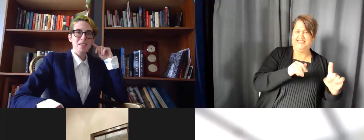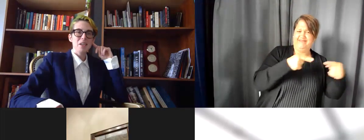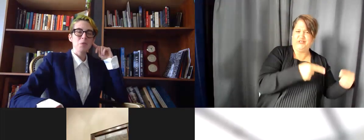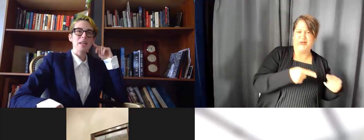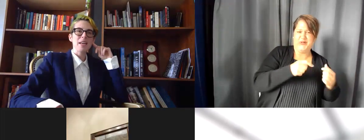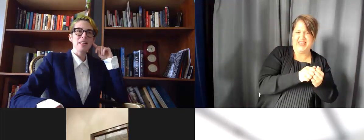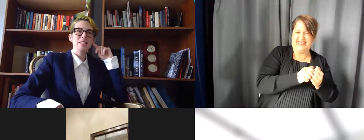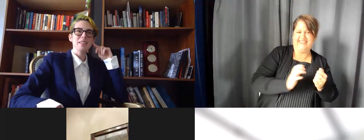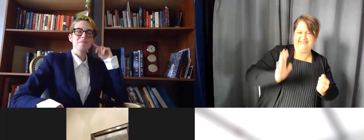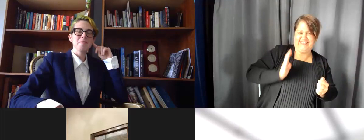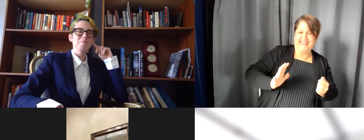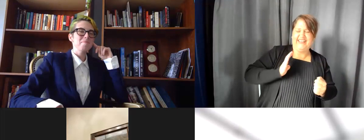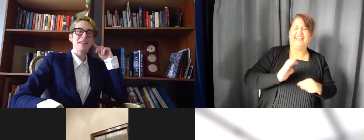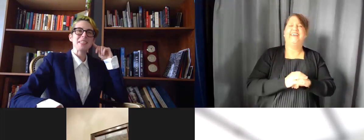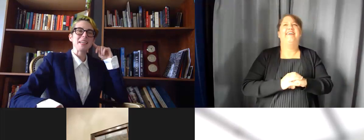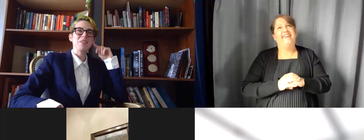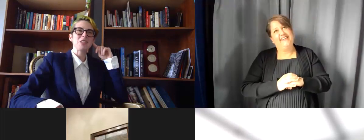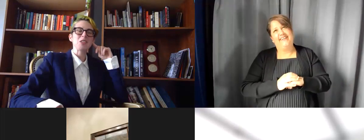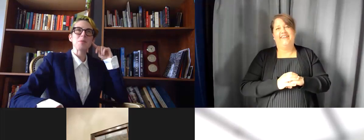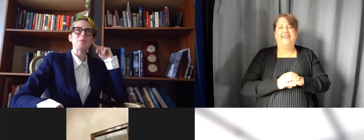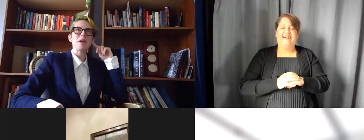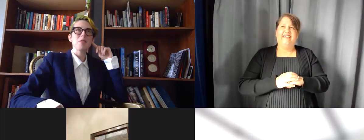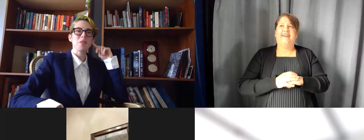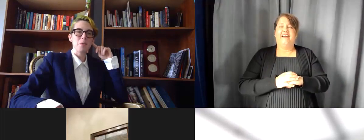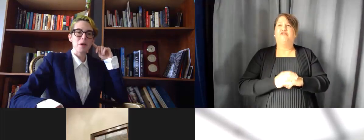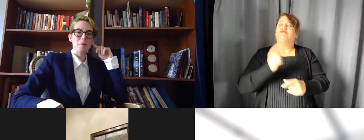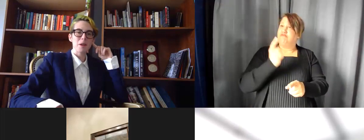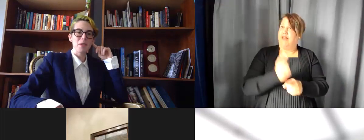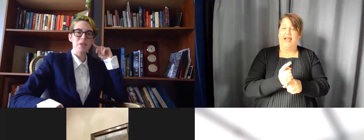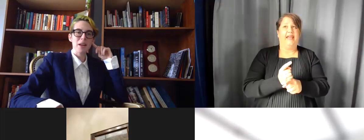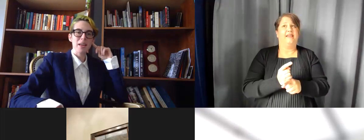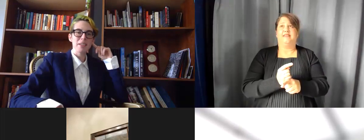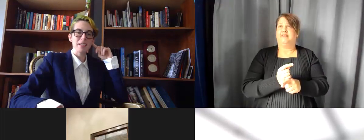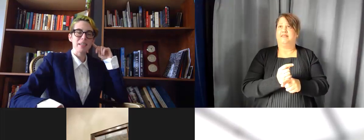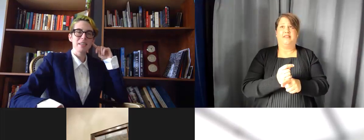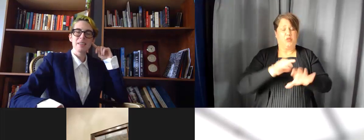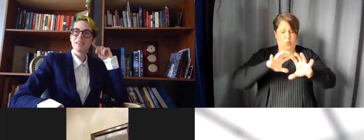Farrah Garland: on one hand. like I said, things are so much better than they were. But, on the other hand, like.